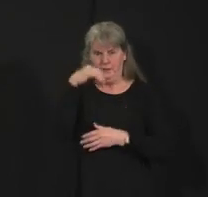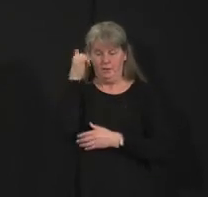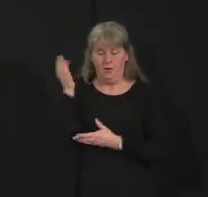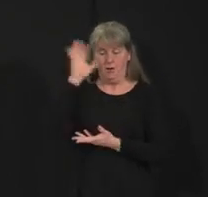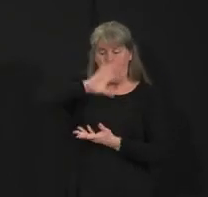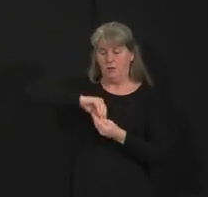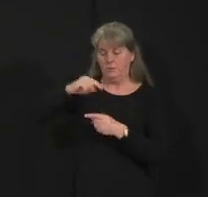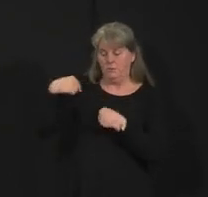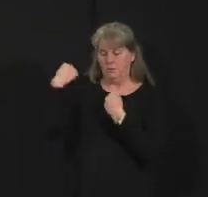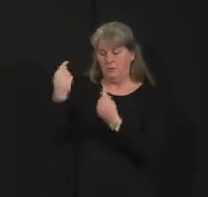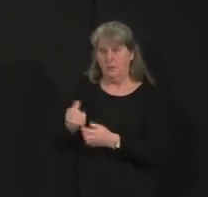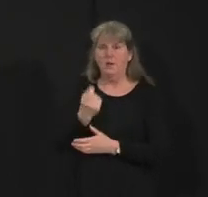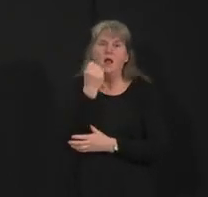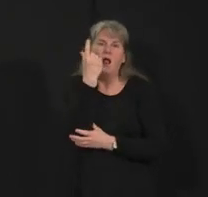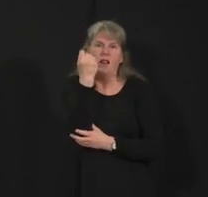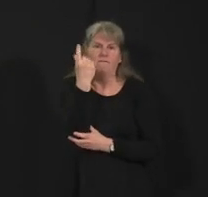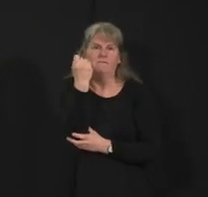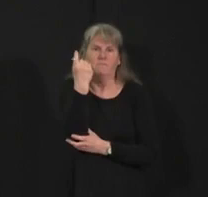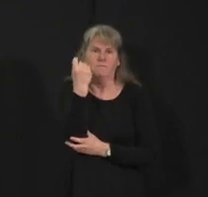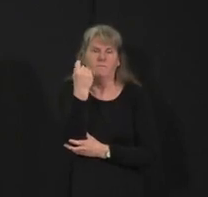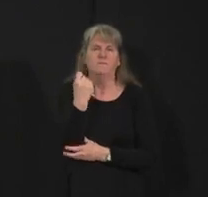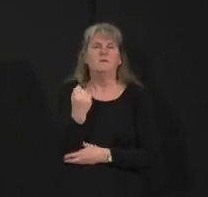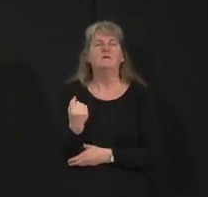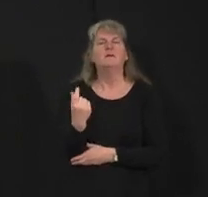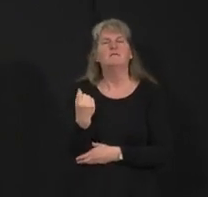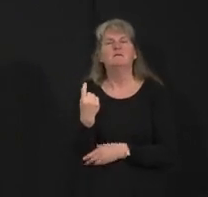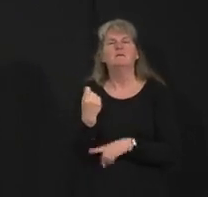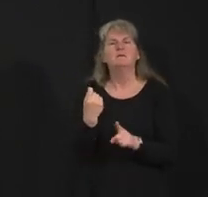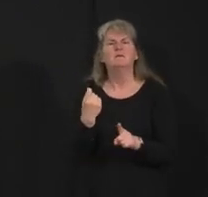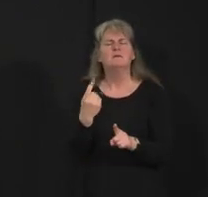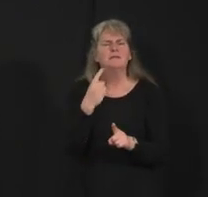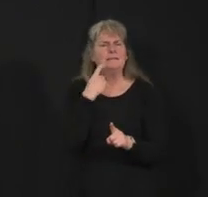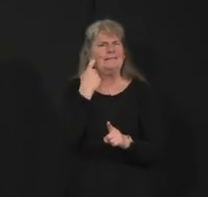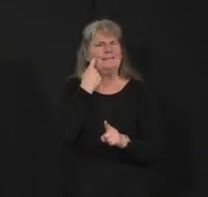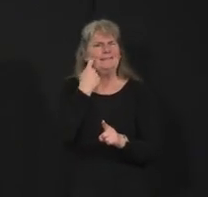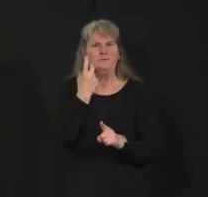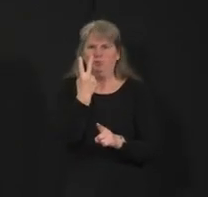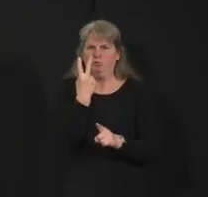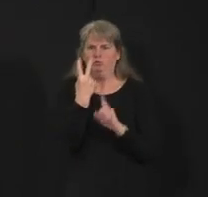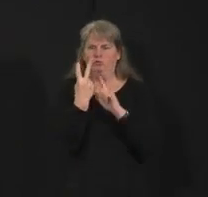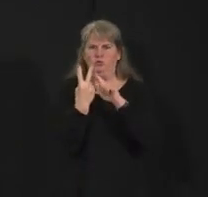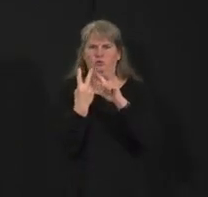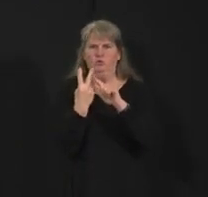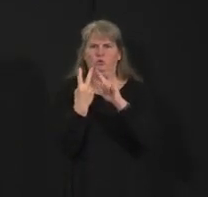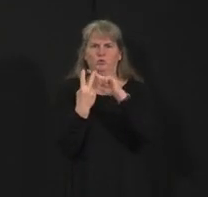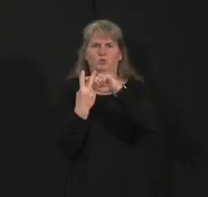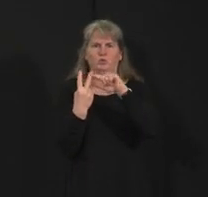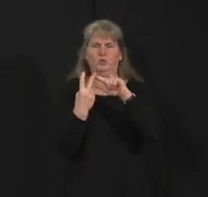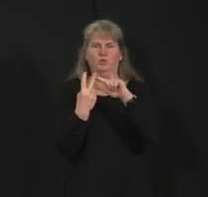number of cases to 11. The recent cases represent